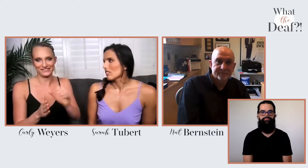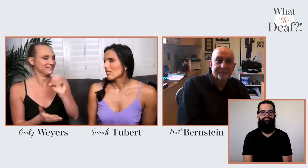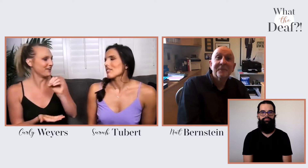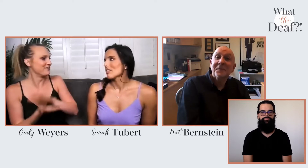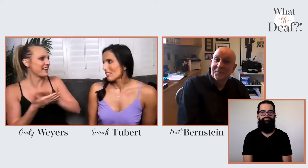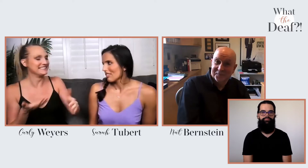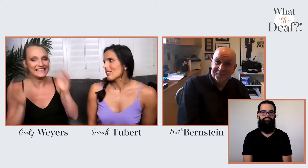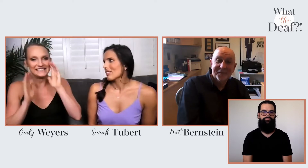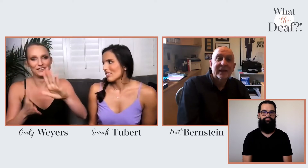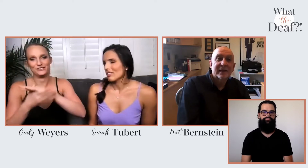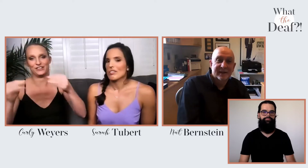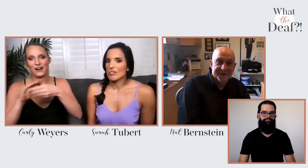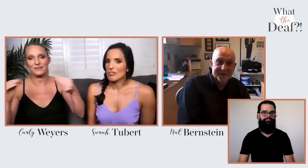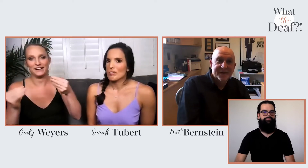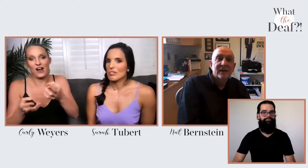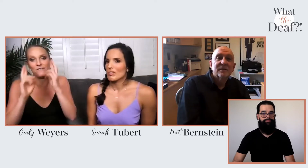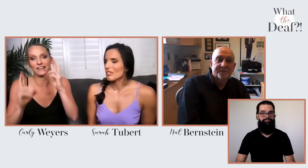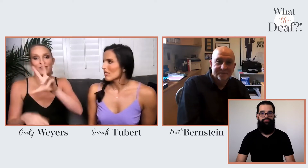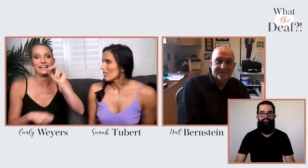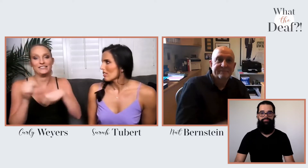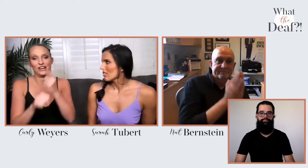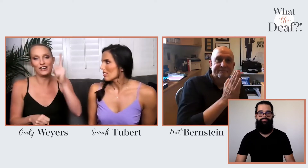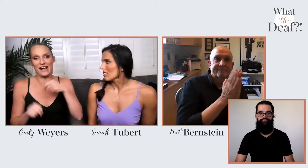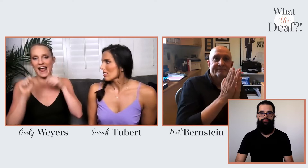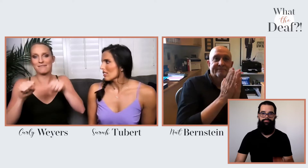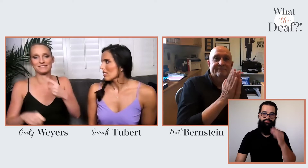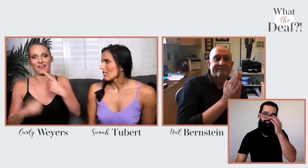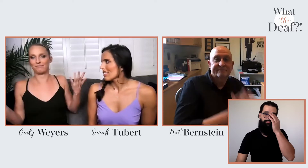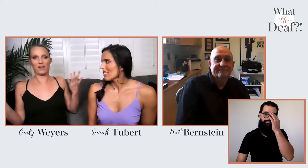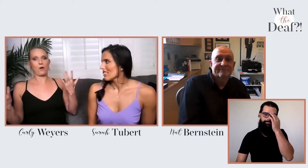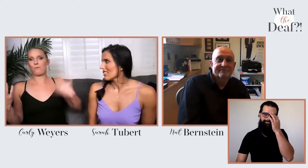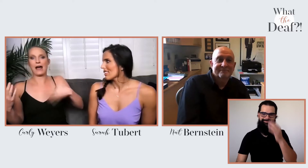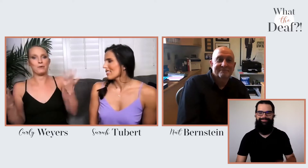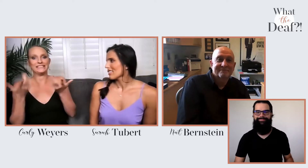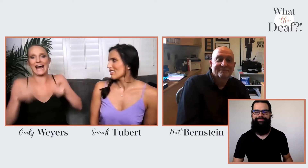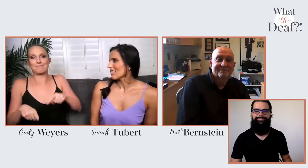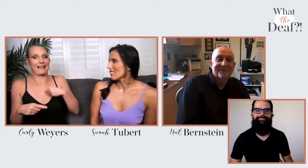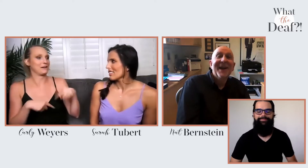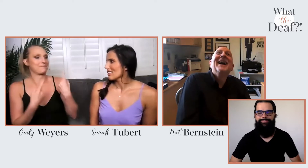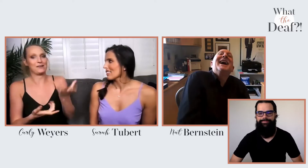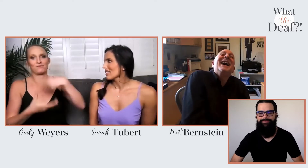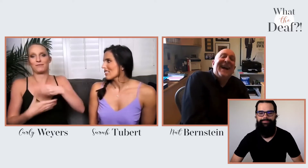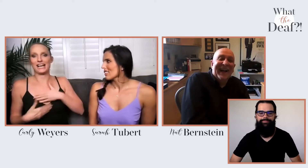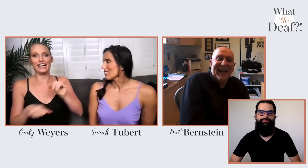So it's nice to hear your story. And hopefully 30 years later, I'll be able to say, you know, wow where have I been within the industry